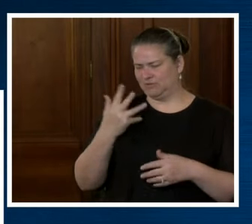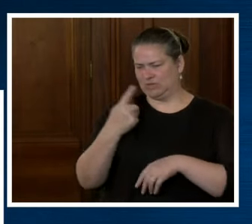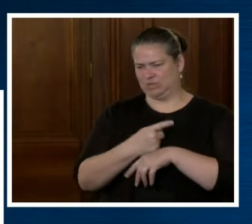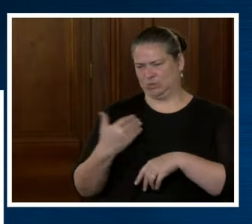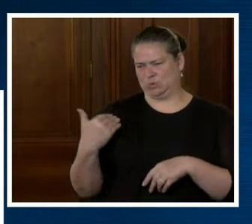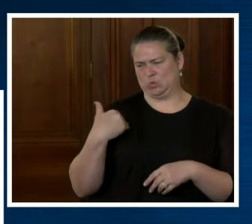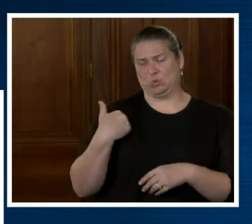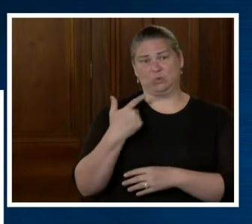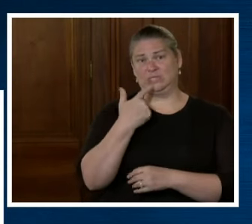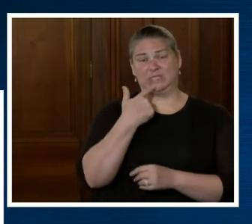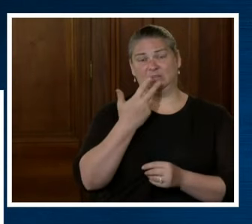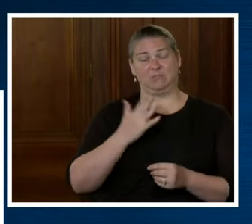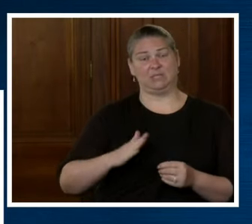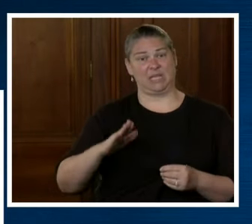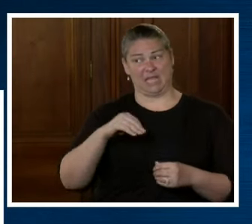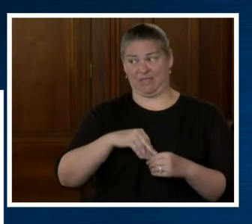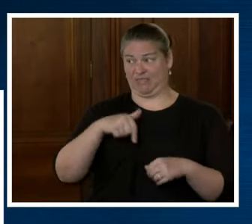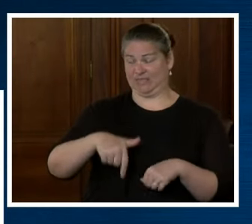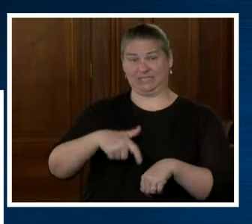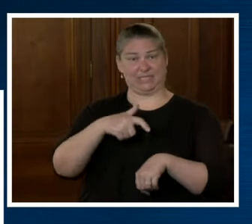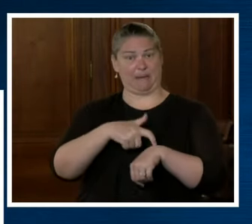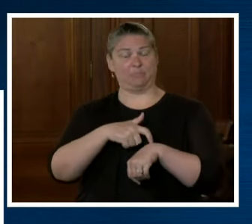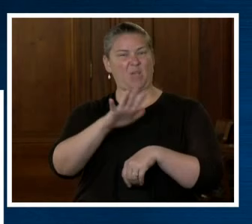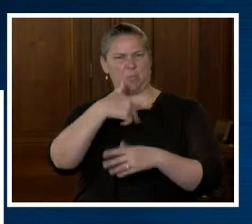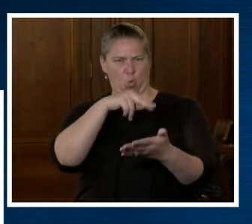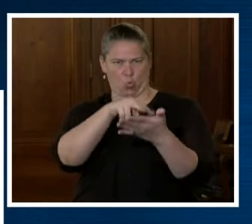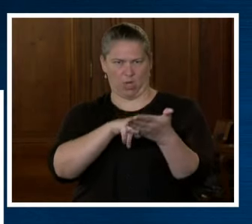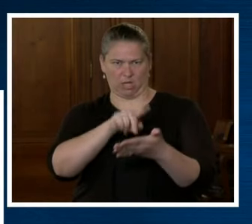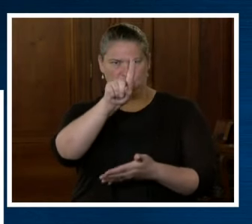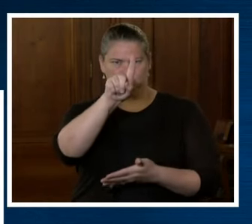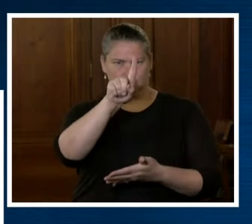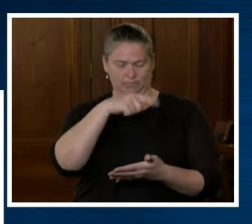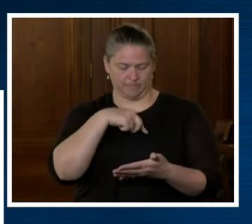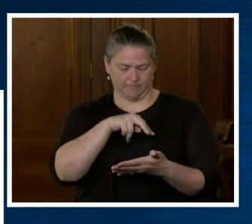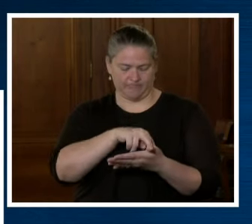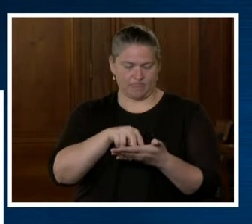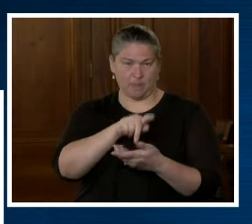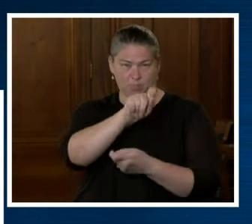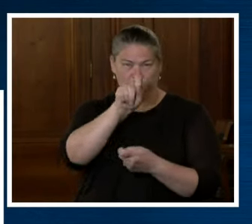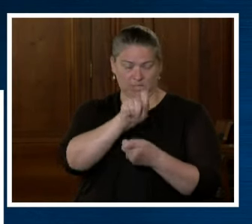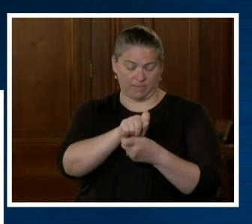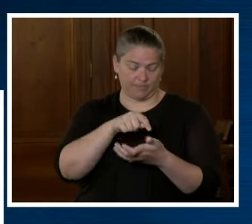DONE. SO IT TOOK A LITTLE LONGER THAN I ANTICIPATED, BUT I THINK IT'S